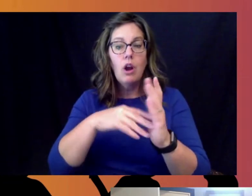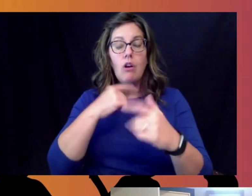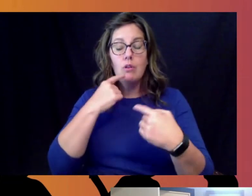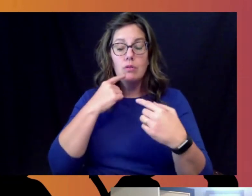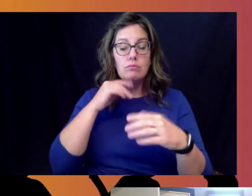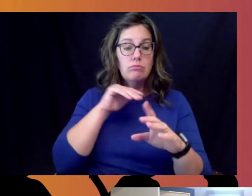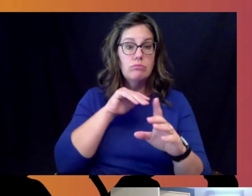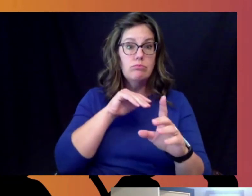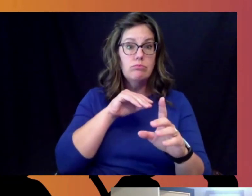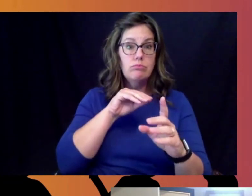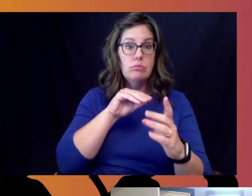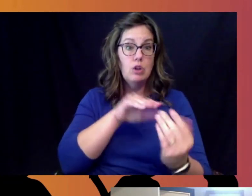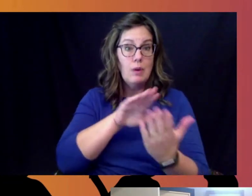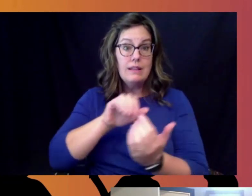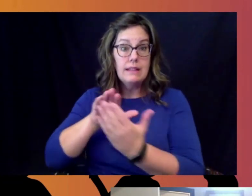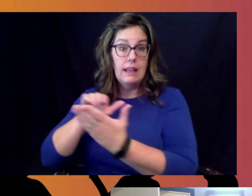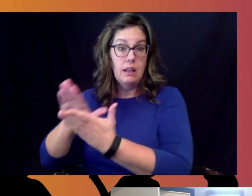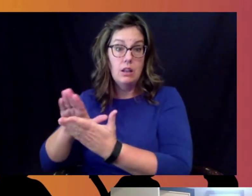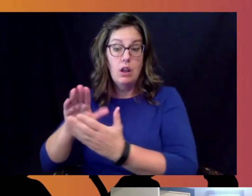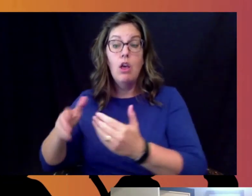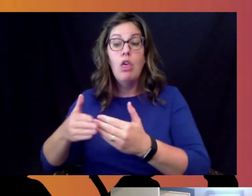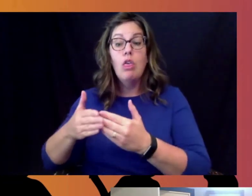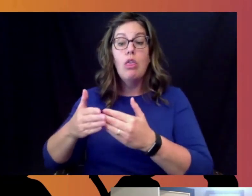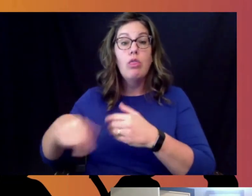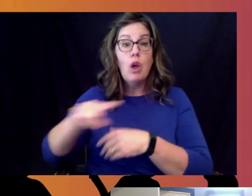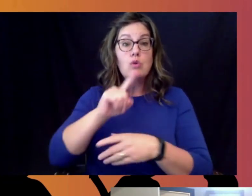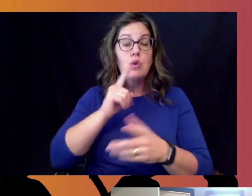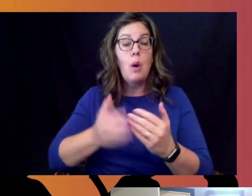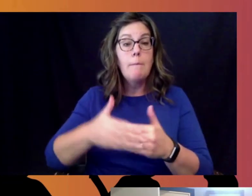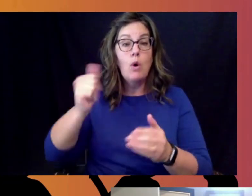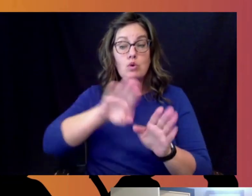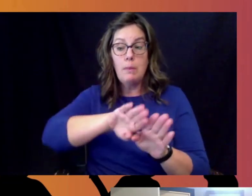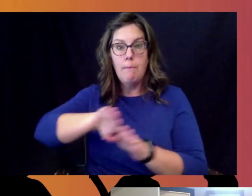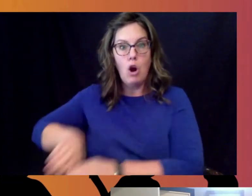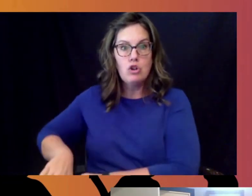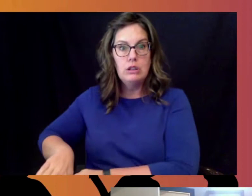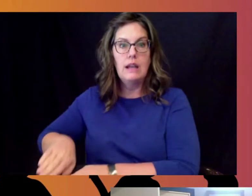those who are most marginalized whether it is women whether it is queer folks trans folks